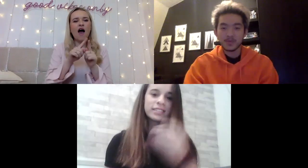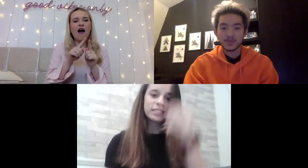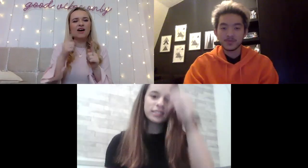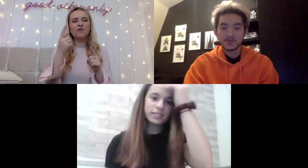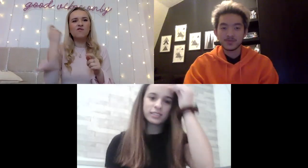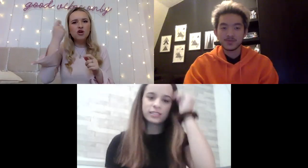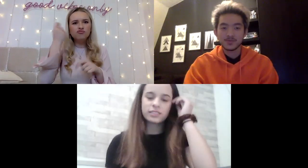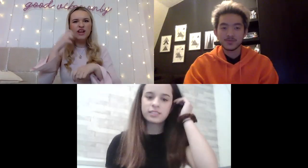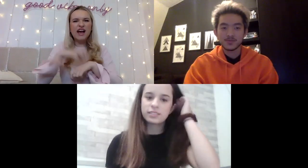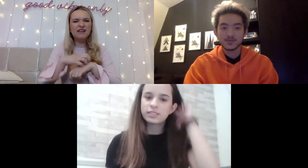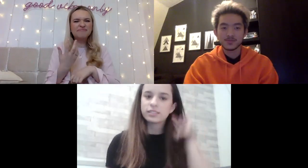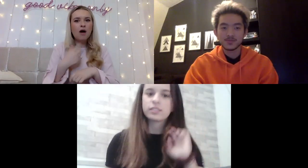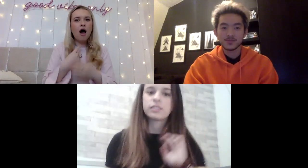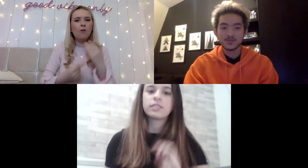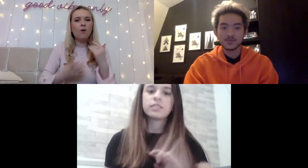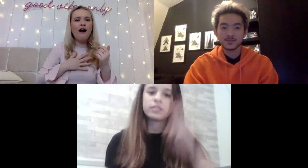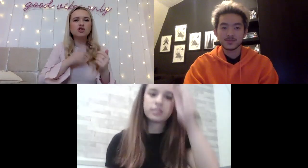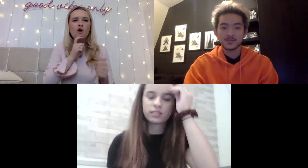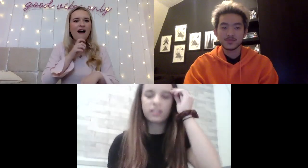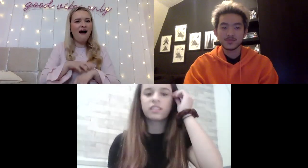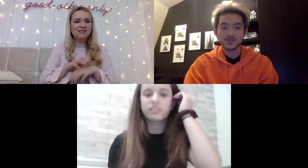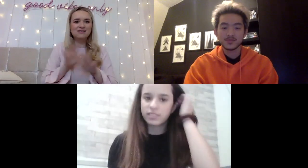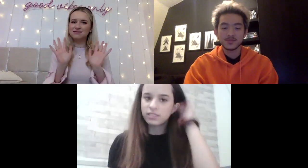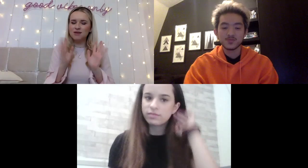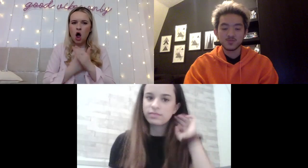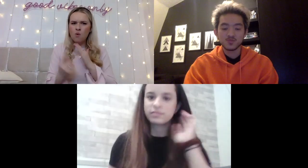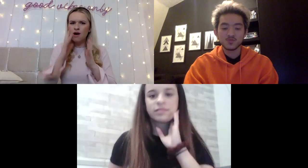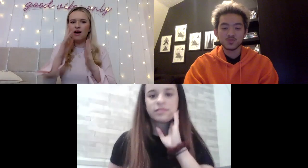Jas: Yeah if it's like Victoria sponge cake, I'm not keen on it. I would go for chocolate cake